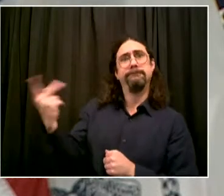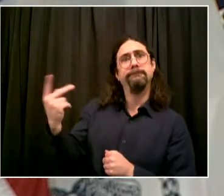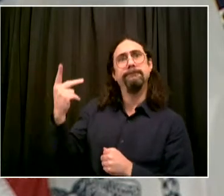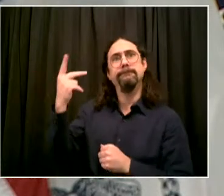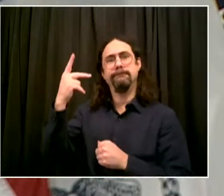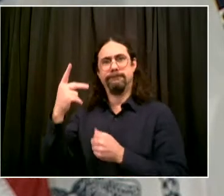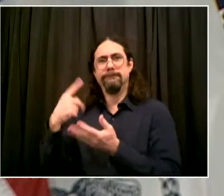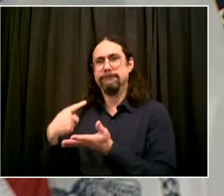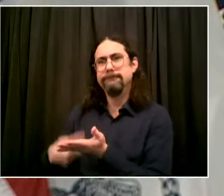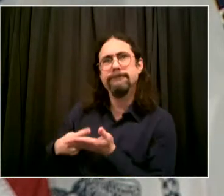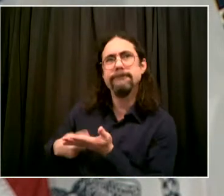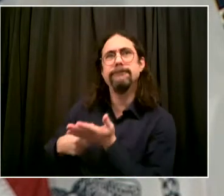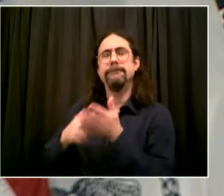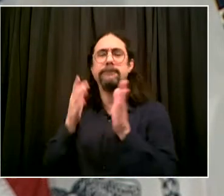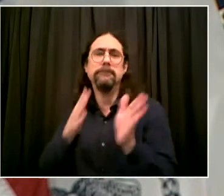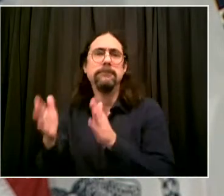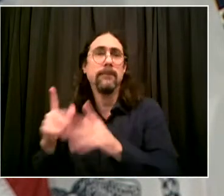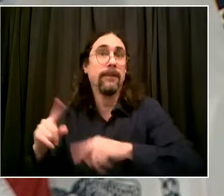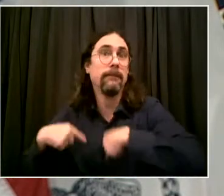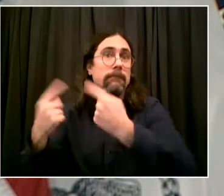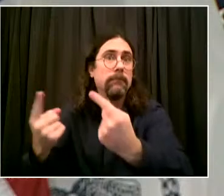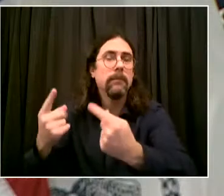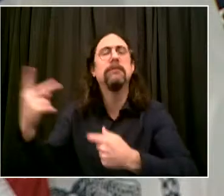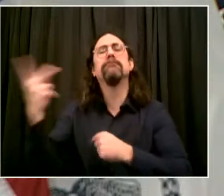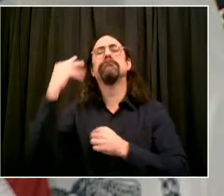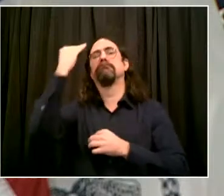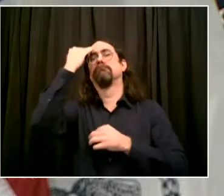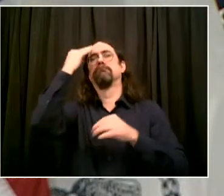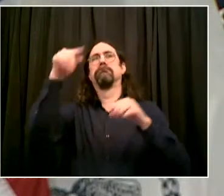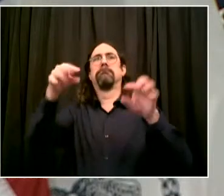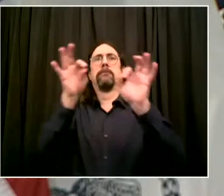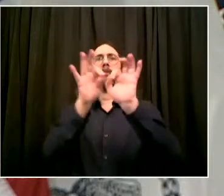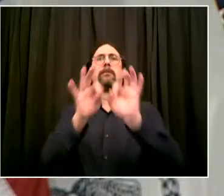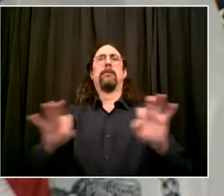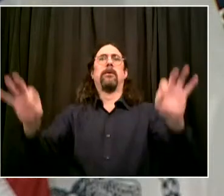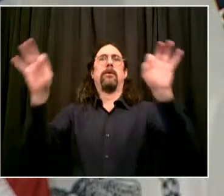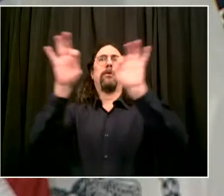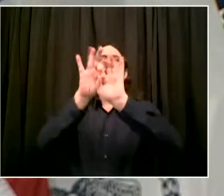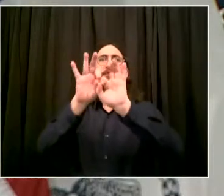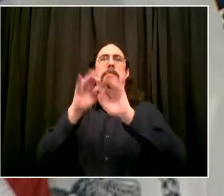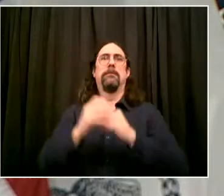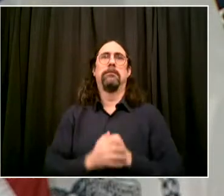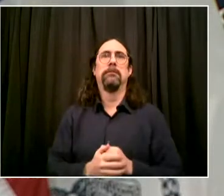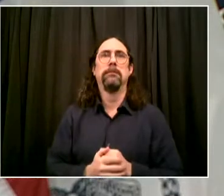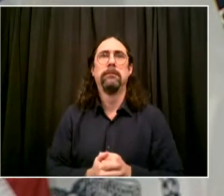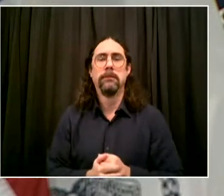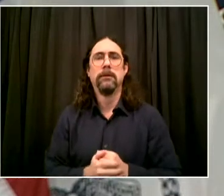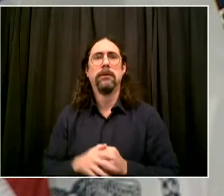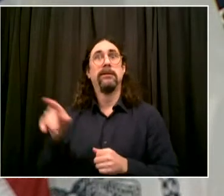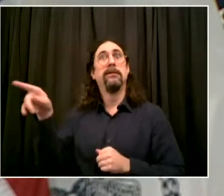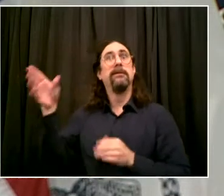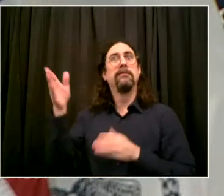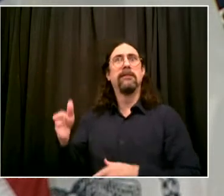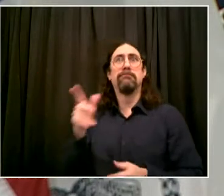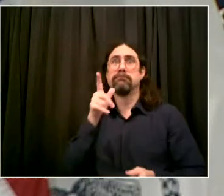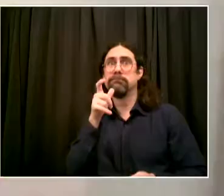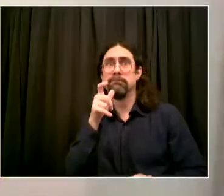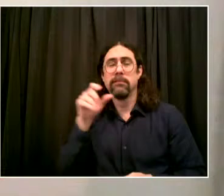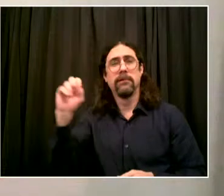SEVERAL YEAEAS RS R AGO HAS NOW COME TO FRUITION WITH THIS FOR BILLION- DOLLAR ANNOUNCEMENT.